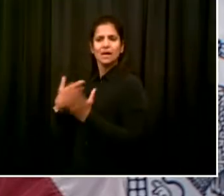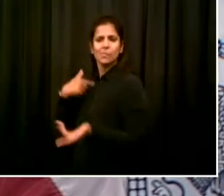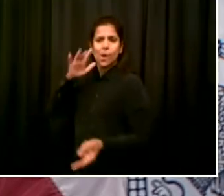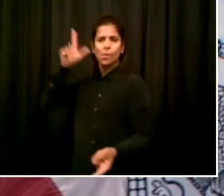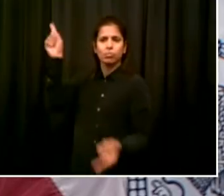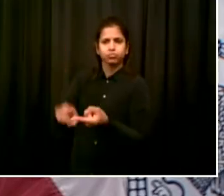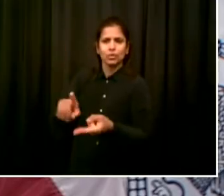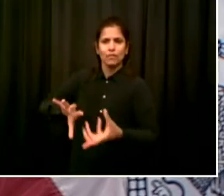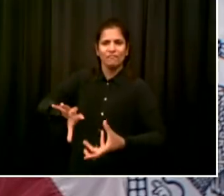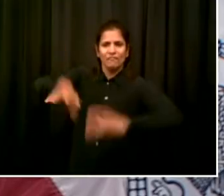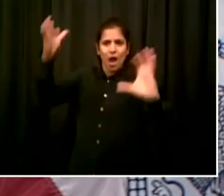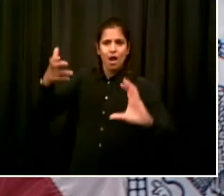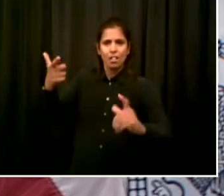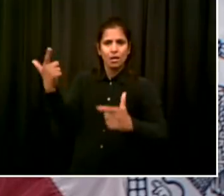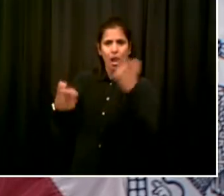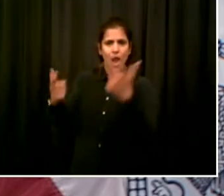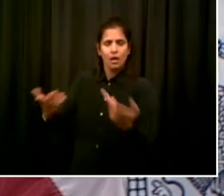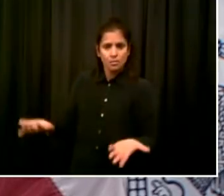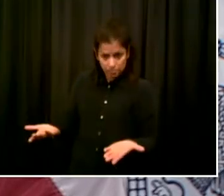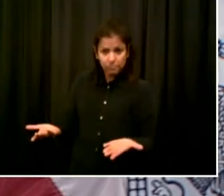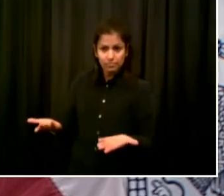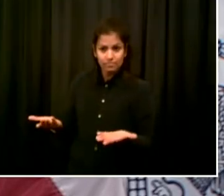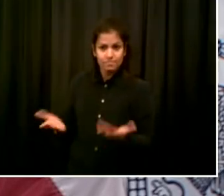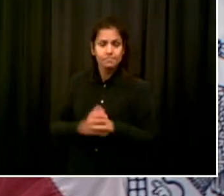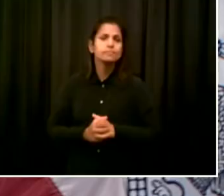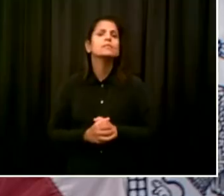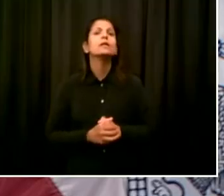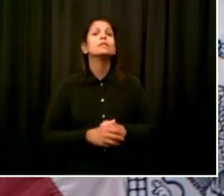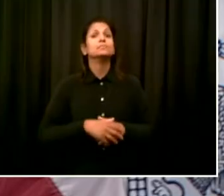TO FULL SPEED WE CAN BREAK THE BAK COF THIS VIOLENCE .